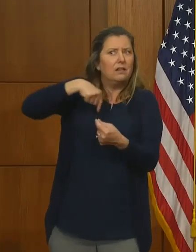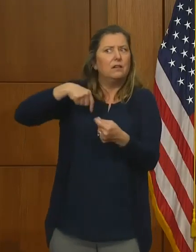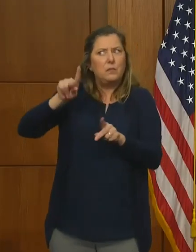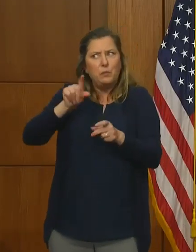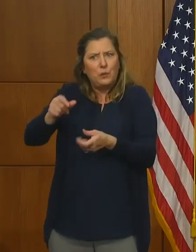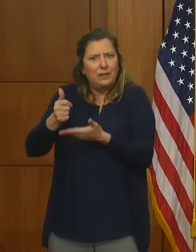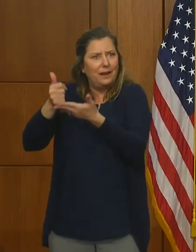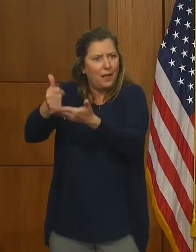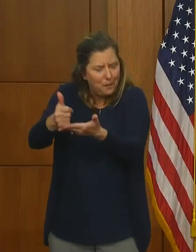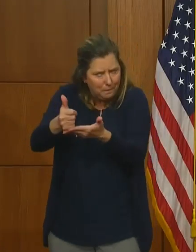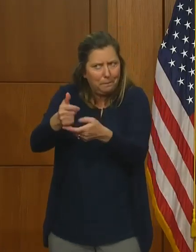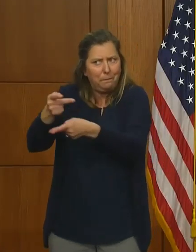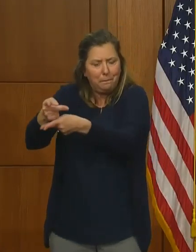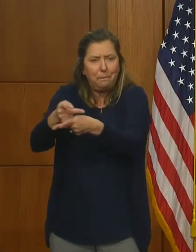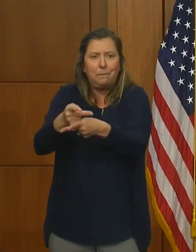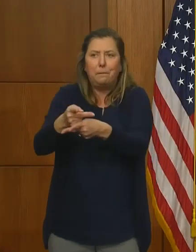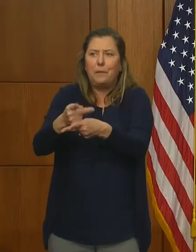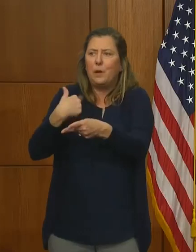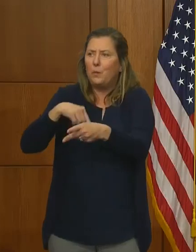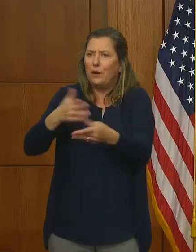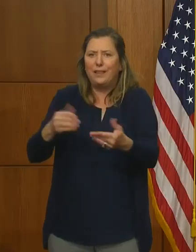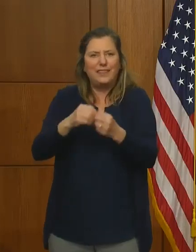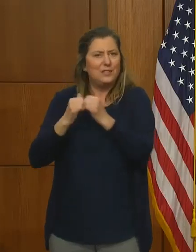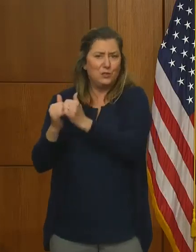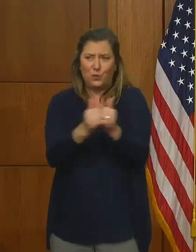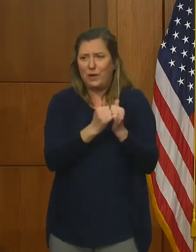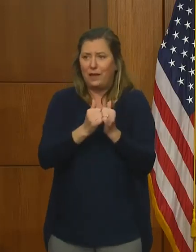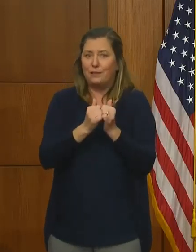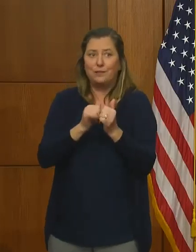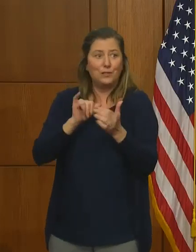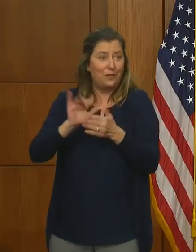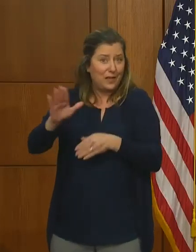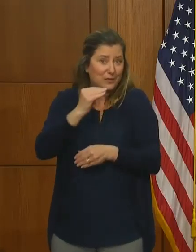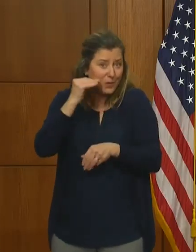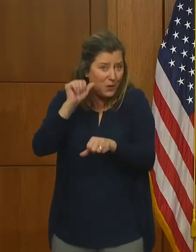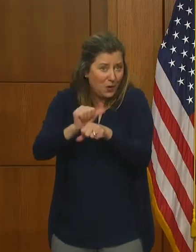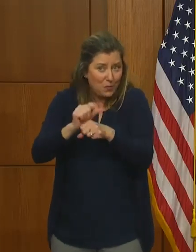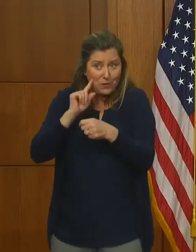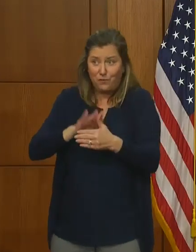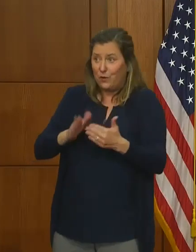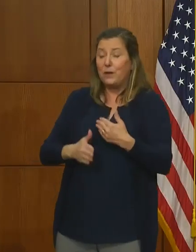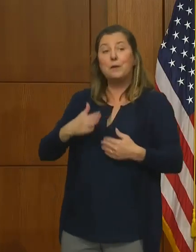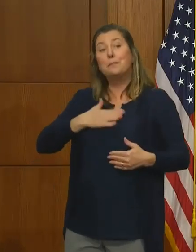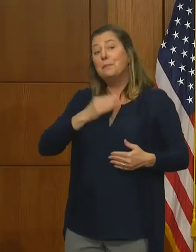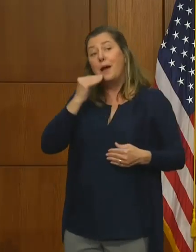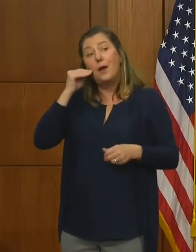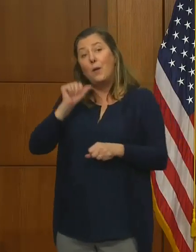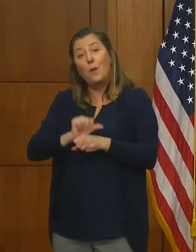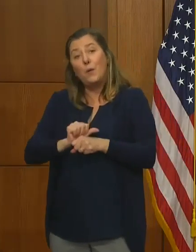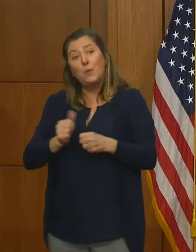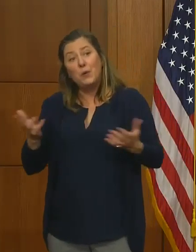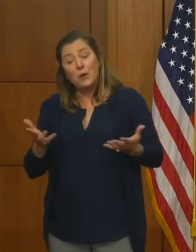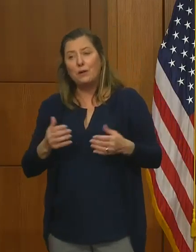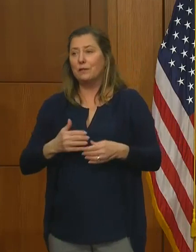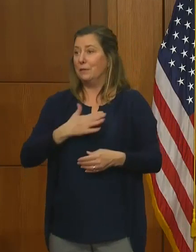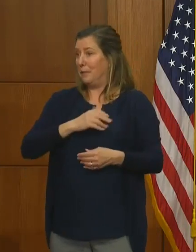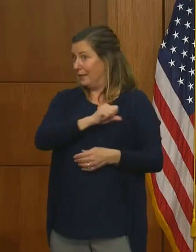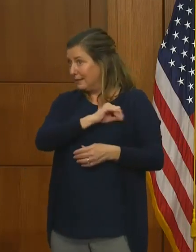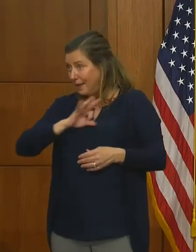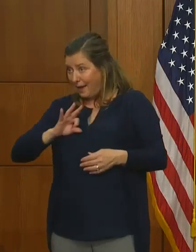OF YOUR FRIENDS YOUR FAMILY YOUR OF YOUR NEIGHBORS- THOSE THAT NEED OUR HELP WE'RE- WE'RE ALL IN THIS TOGETHER SO. SO